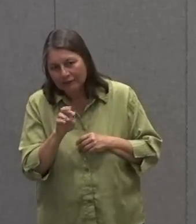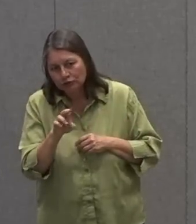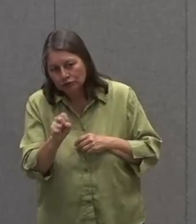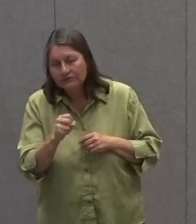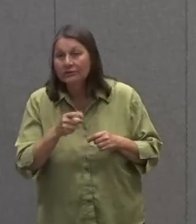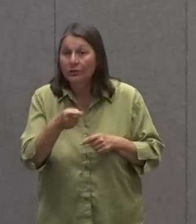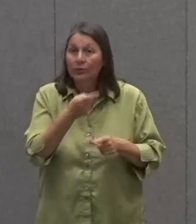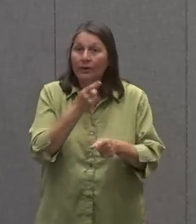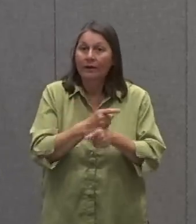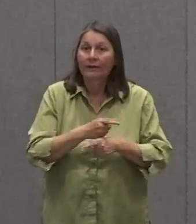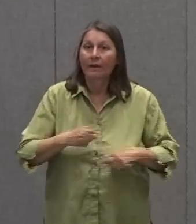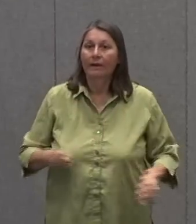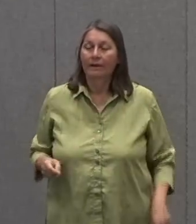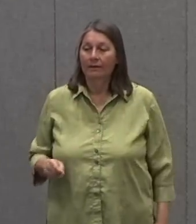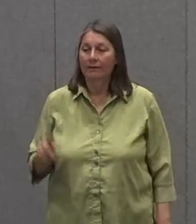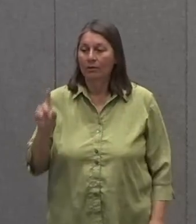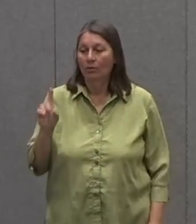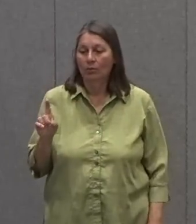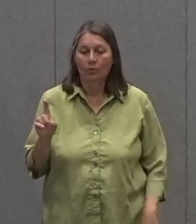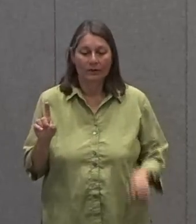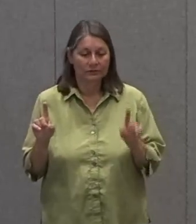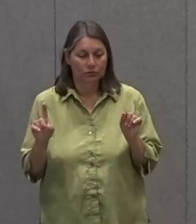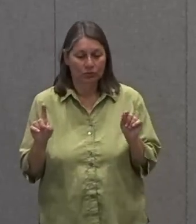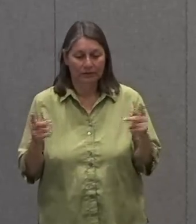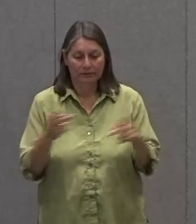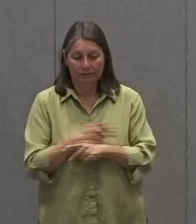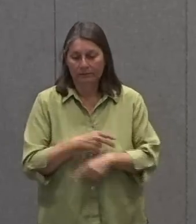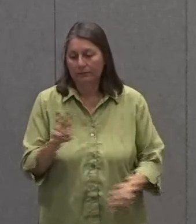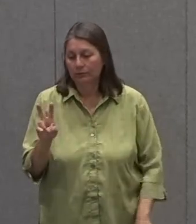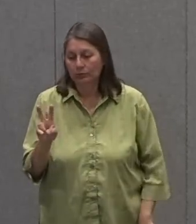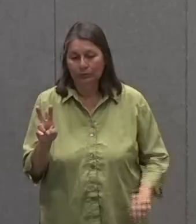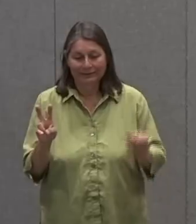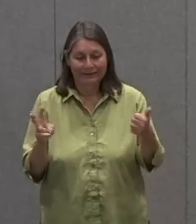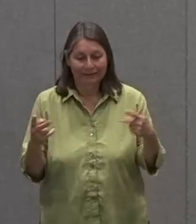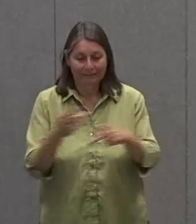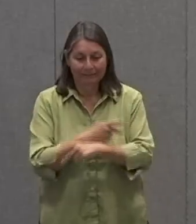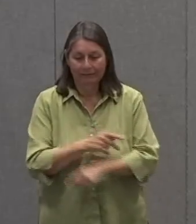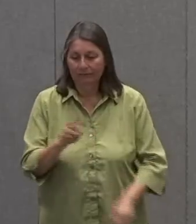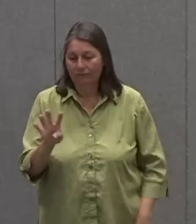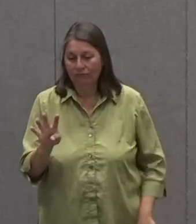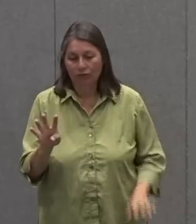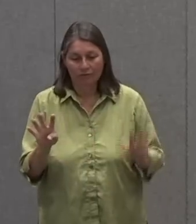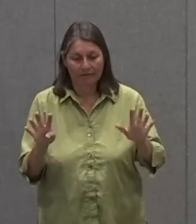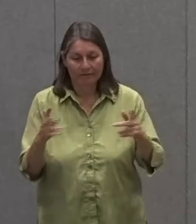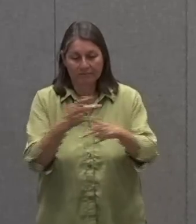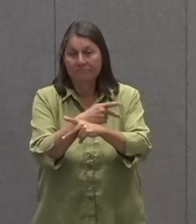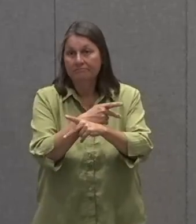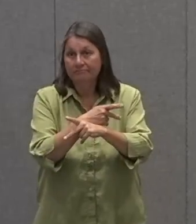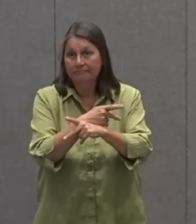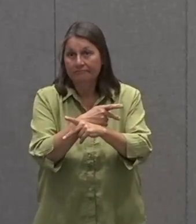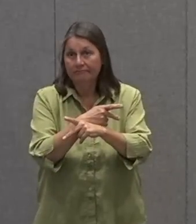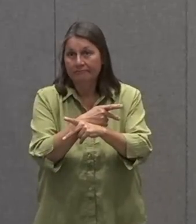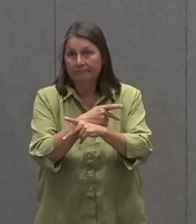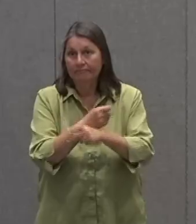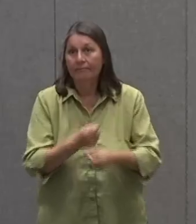So we have one times 20, two times 10, and four times five, which equals how many?